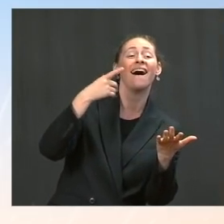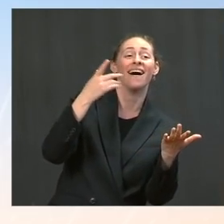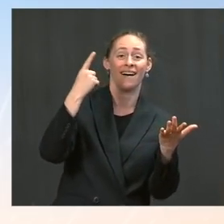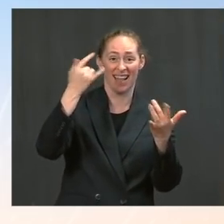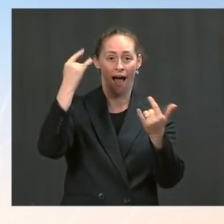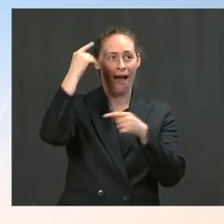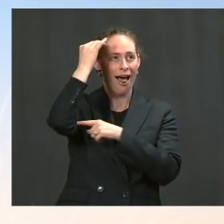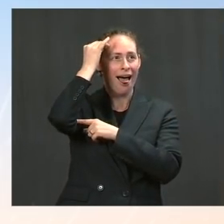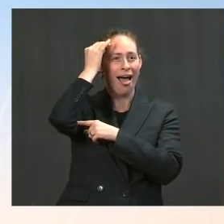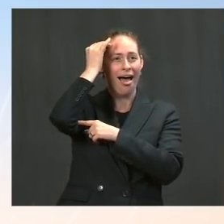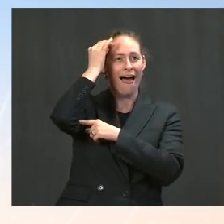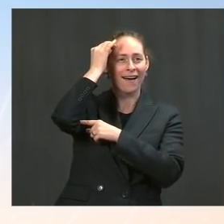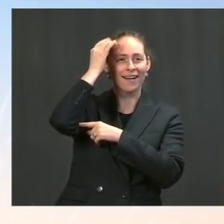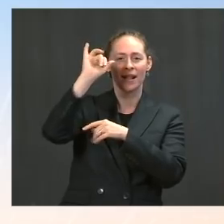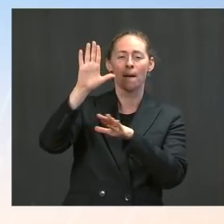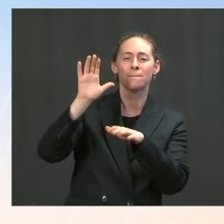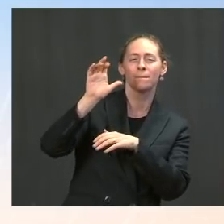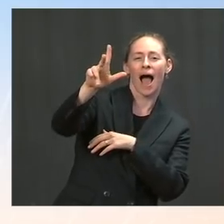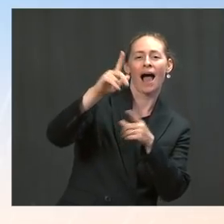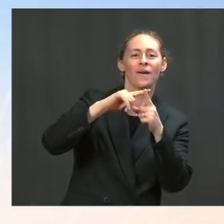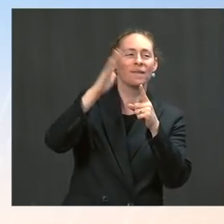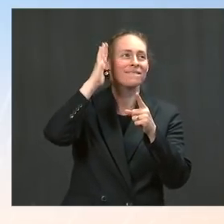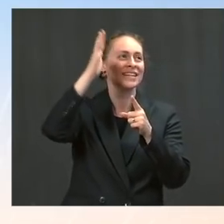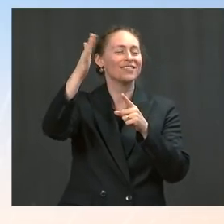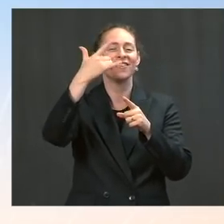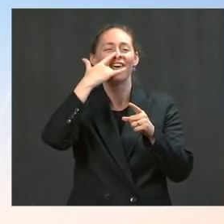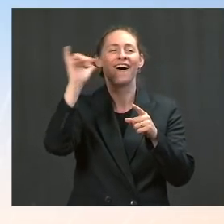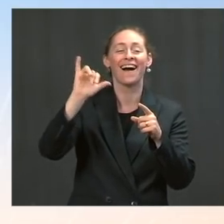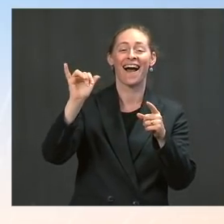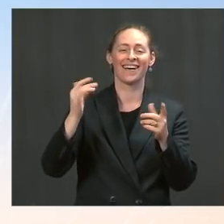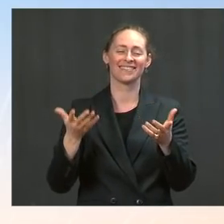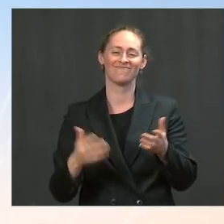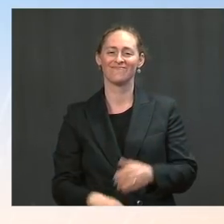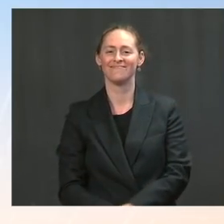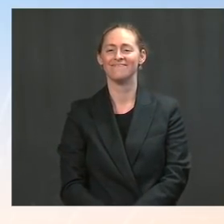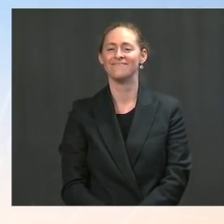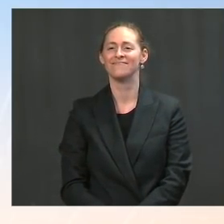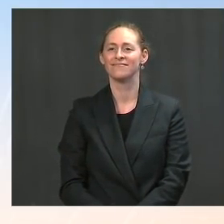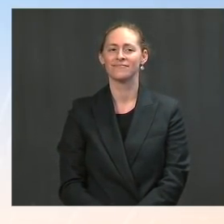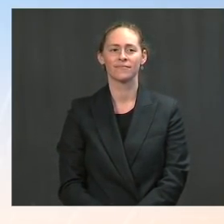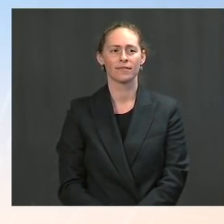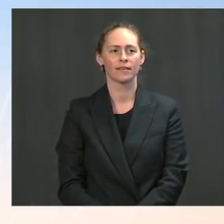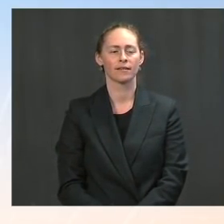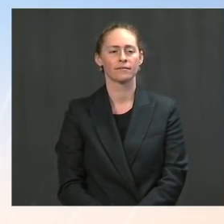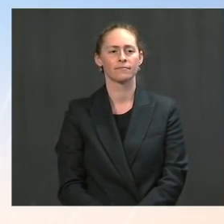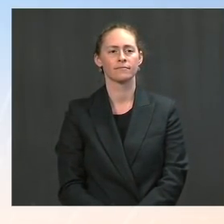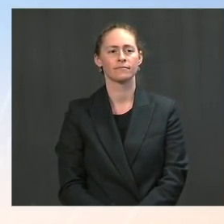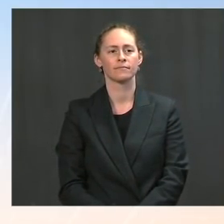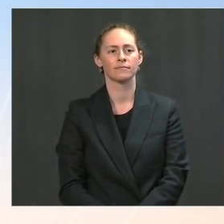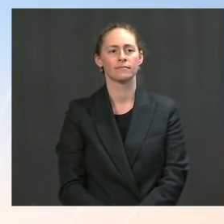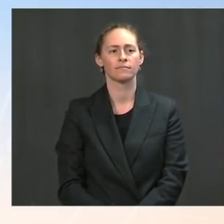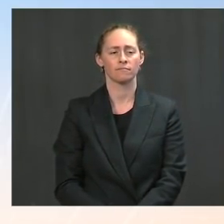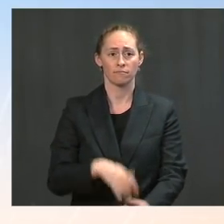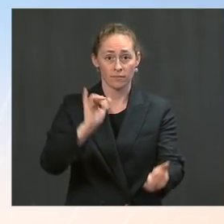The Press: I'm in the "Back to the Future" category. Given the fact that discussions are ongoing, if the discussions are still ongoing come Wednesday,